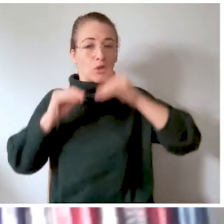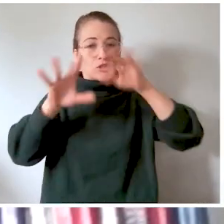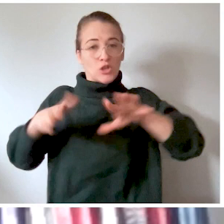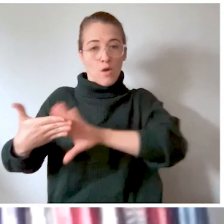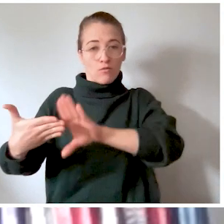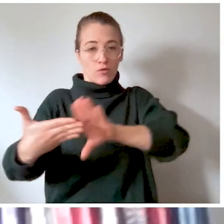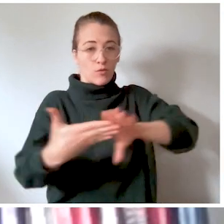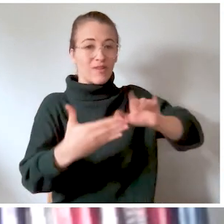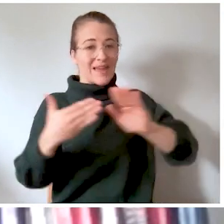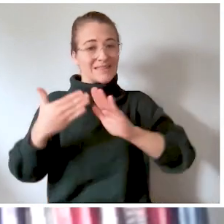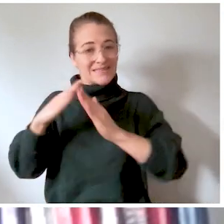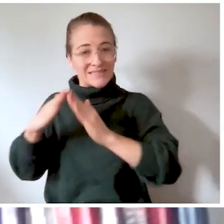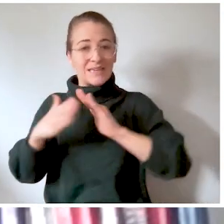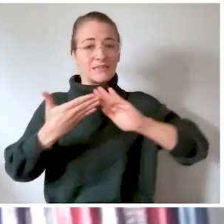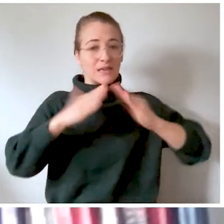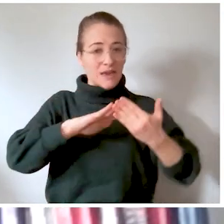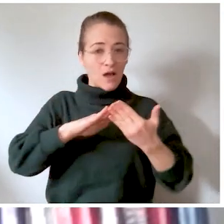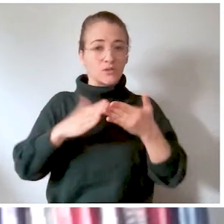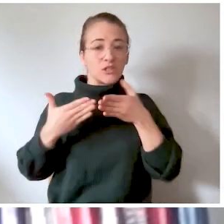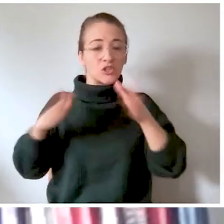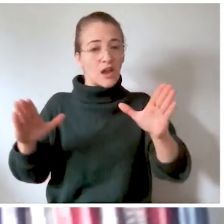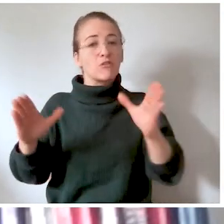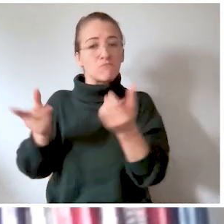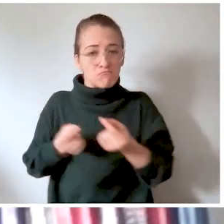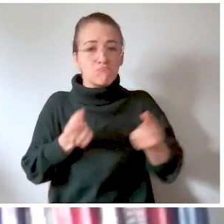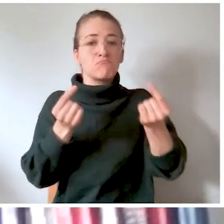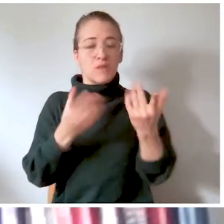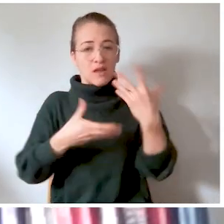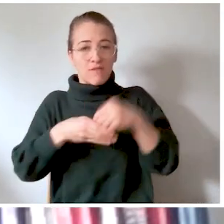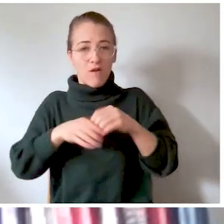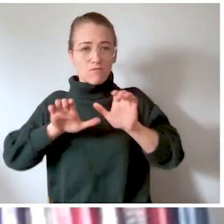that the cities and towns are generally doing which involves snow plows going through